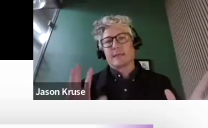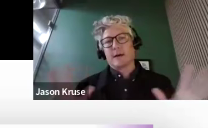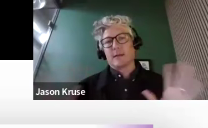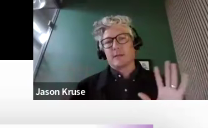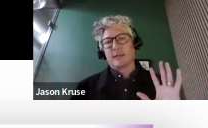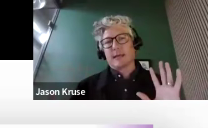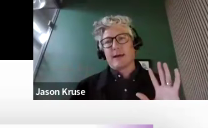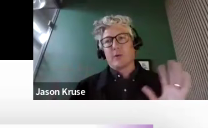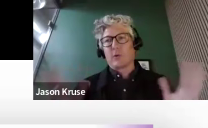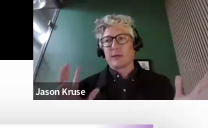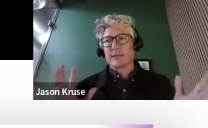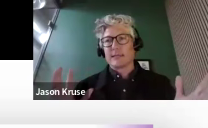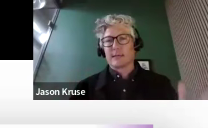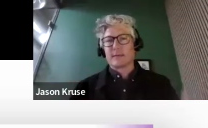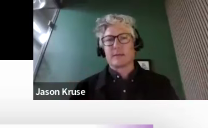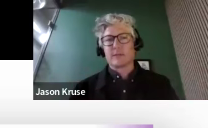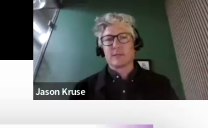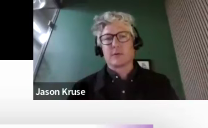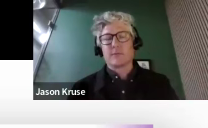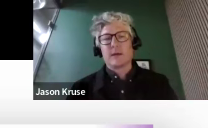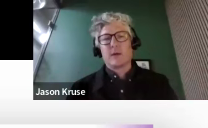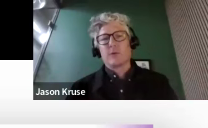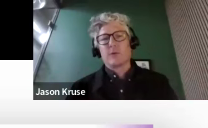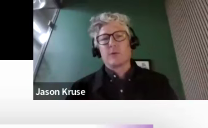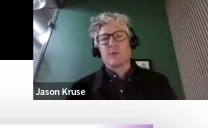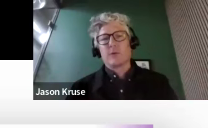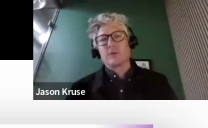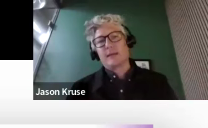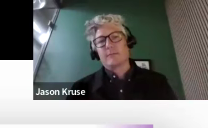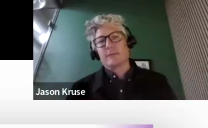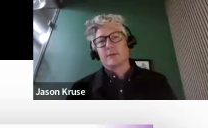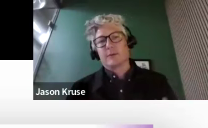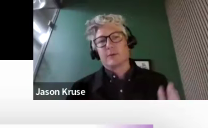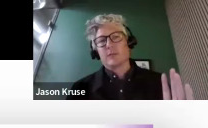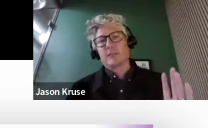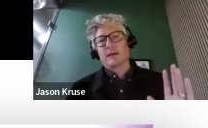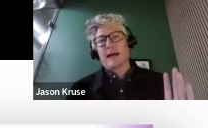thinking about technology and how you orientate technology. So when you do meet in the round, you know,